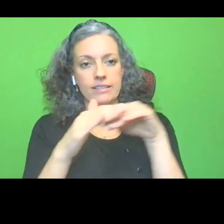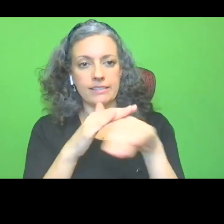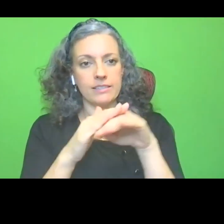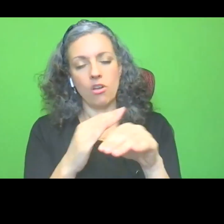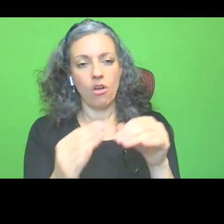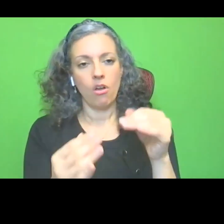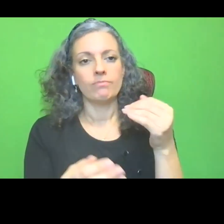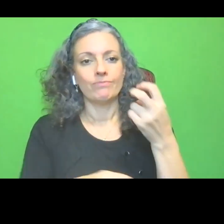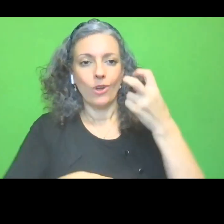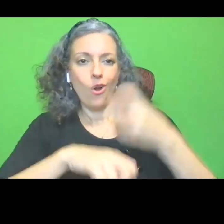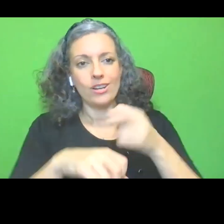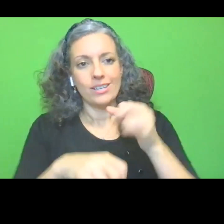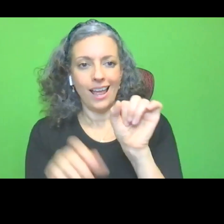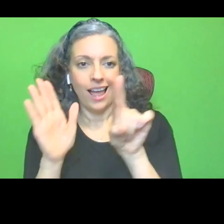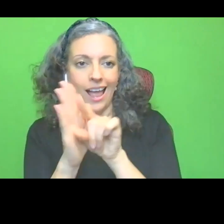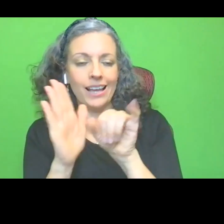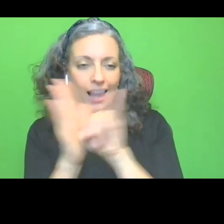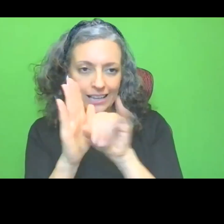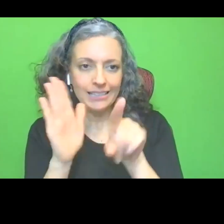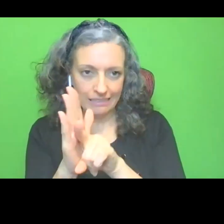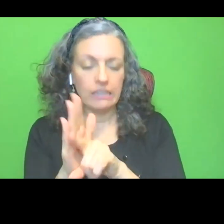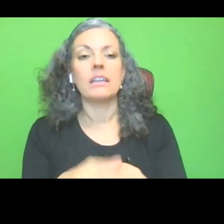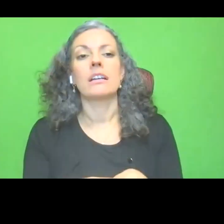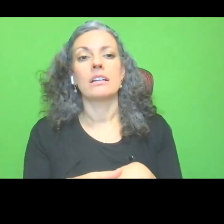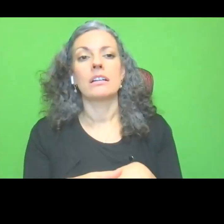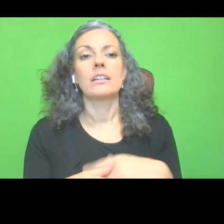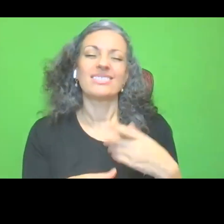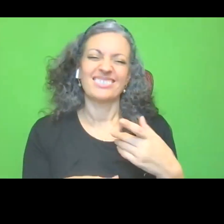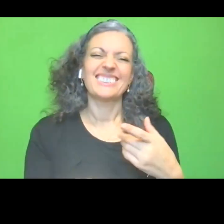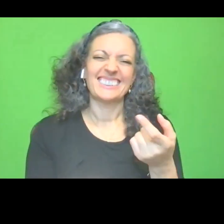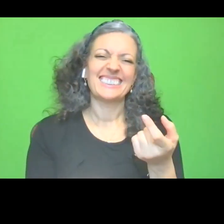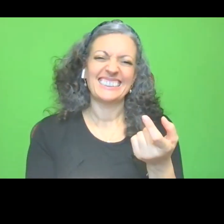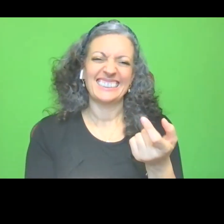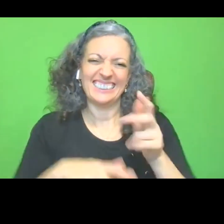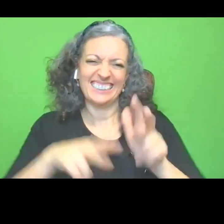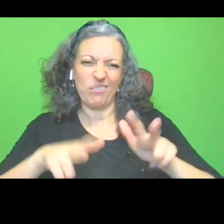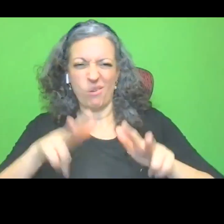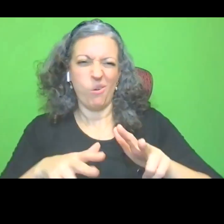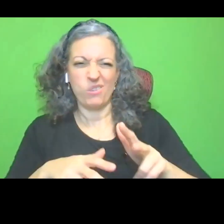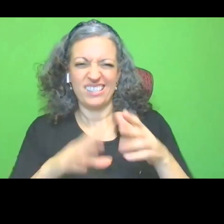On the vendor side, that's tricky to talk about like if there is a platform that's really